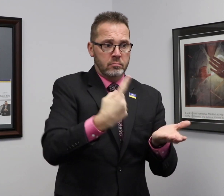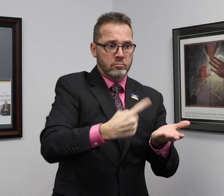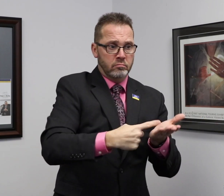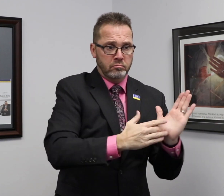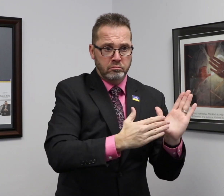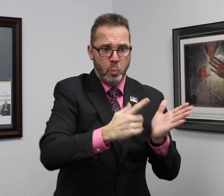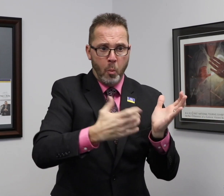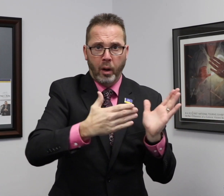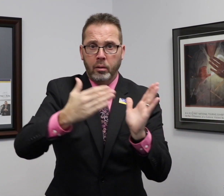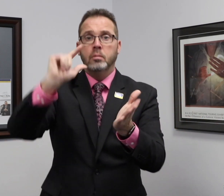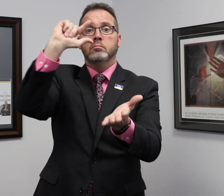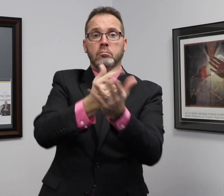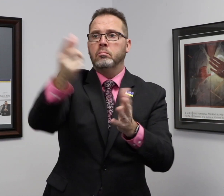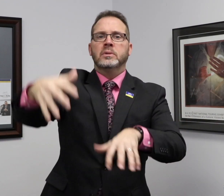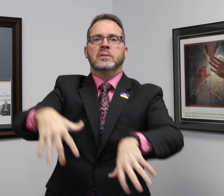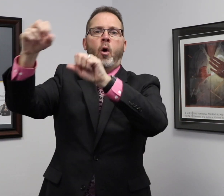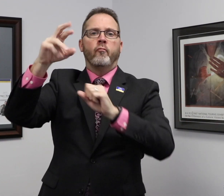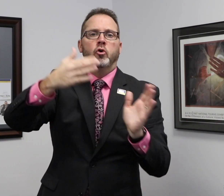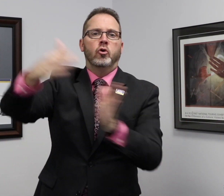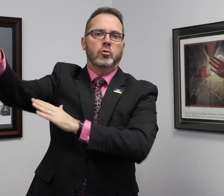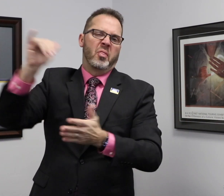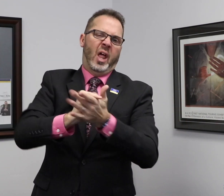younger age, starting at the age of fourteen, so that their transition